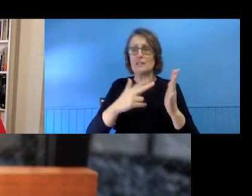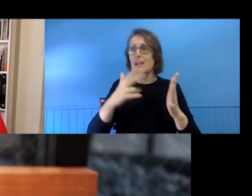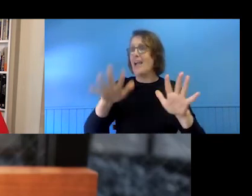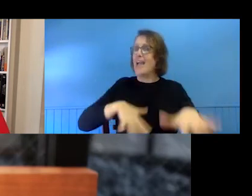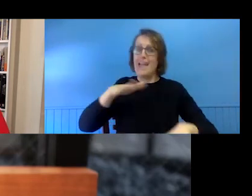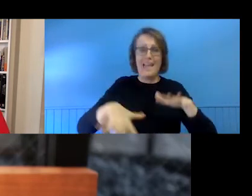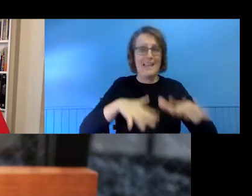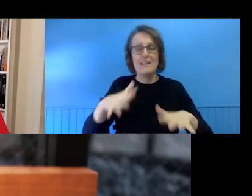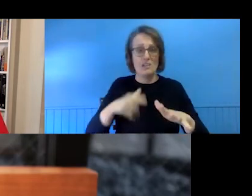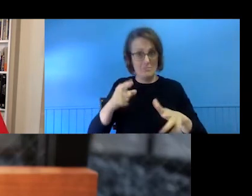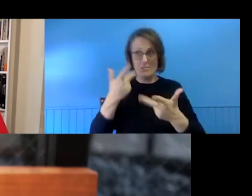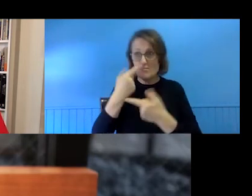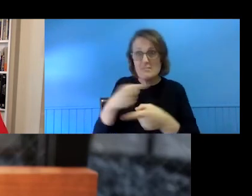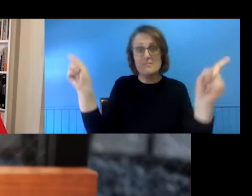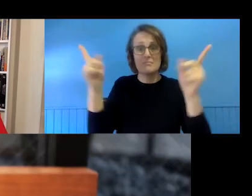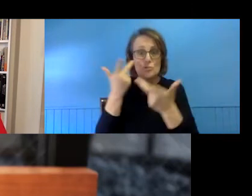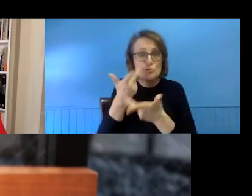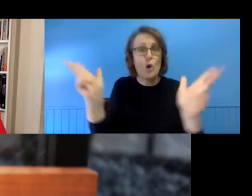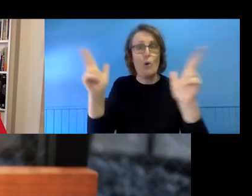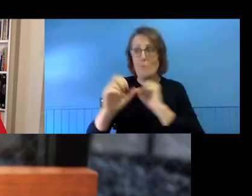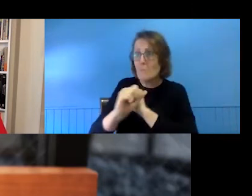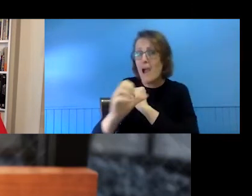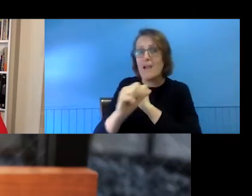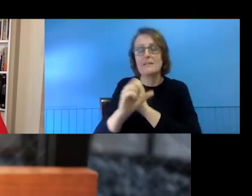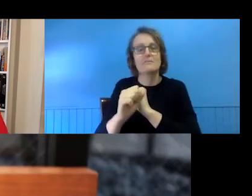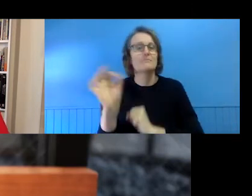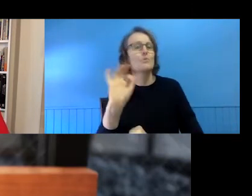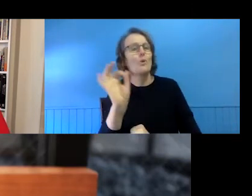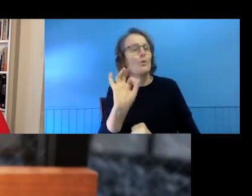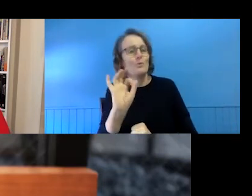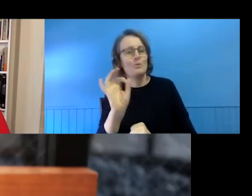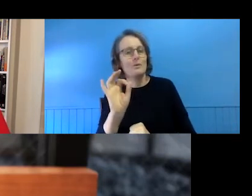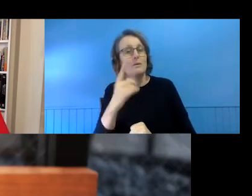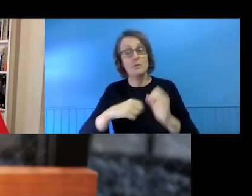marketing messages, because, in a lot of ways, marketing is very much